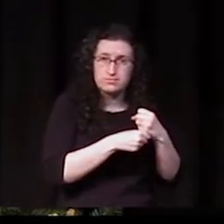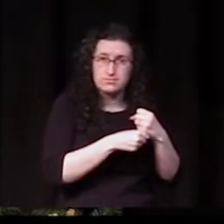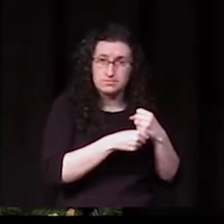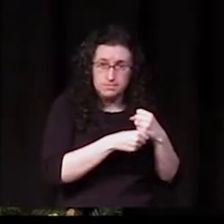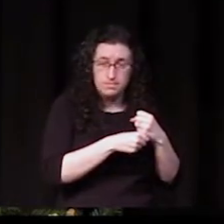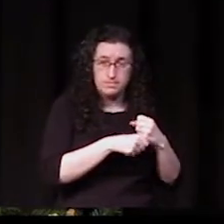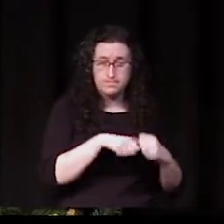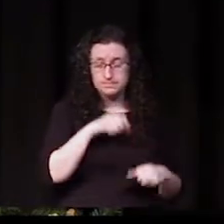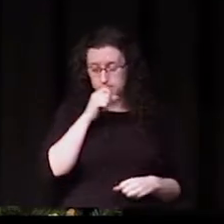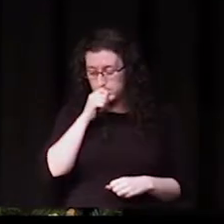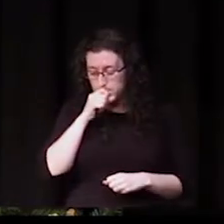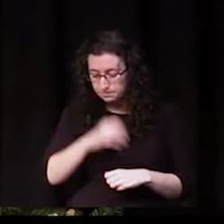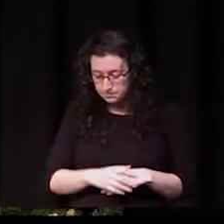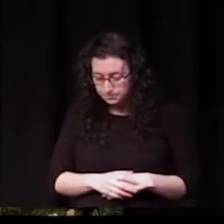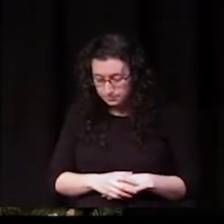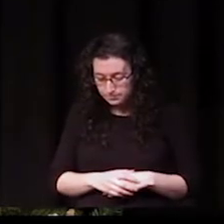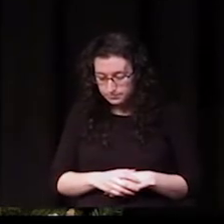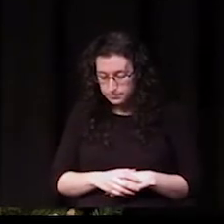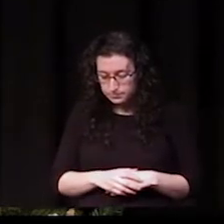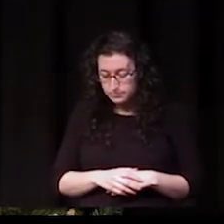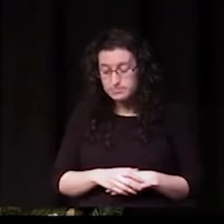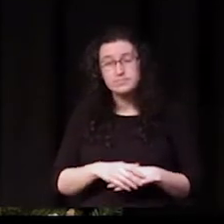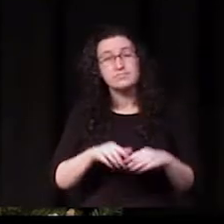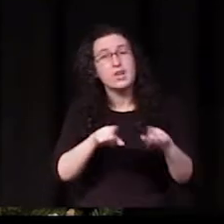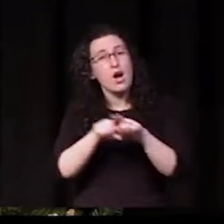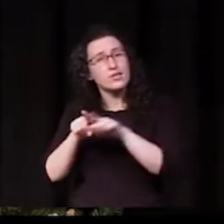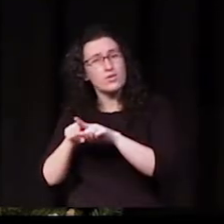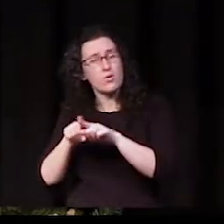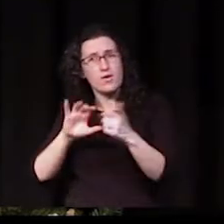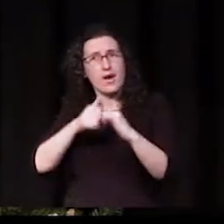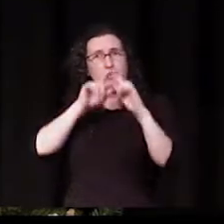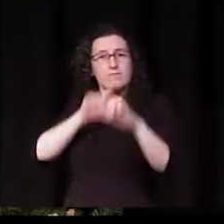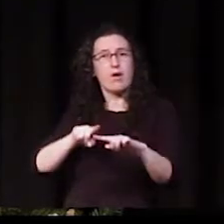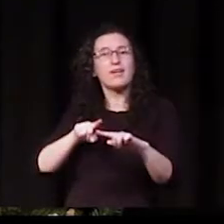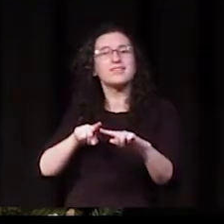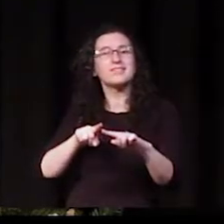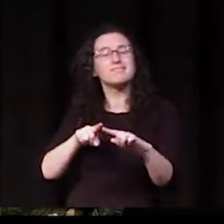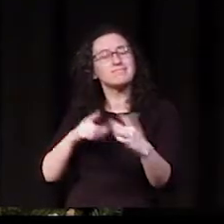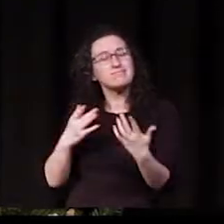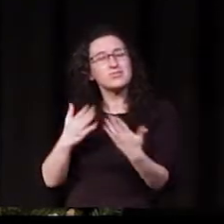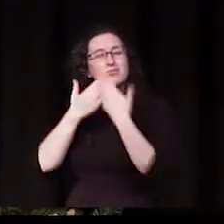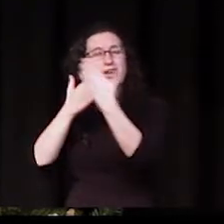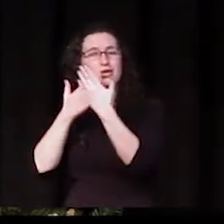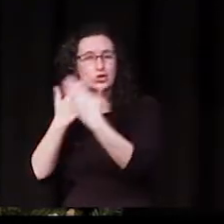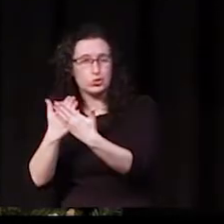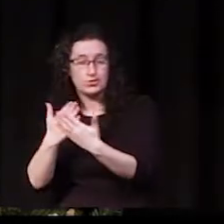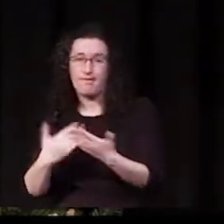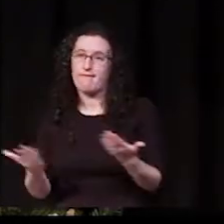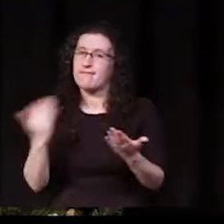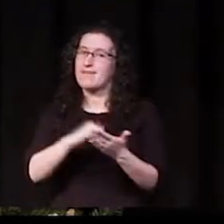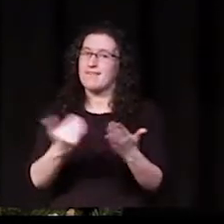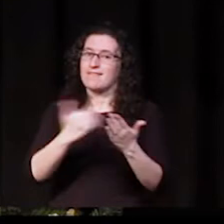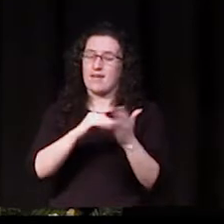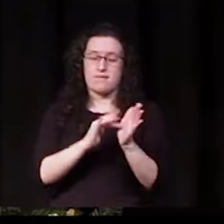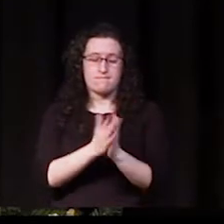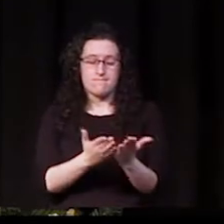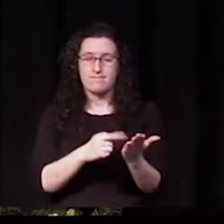We also respond to the promises of God with gratitude. Over and over again in Scripture, God calls us to give thanks.